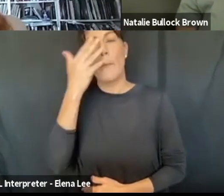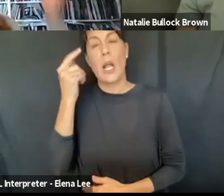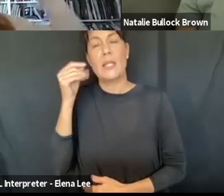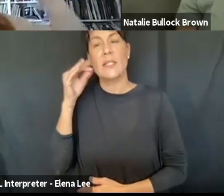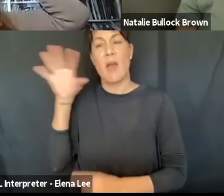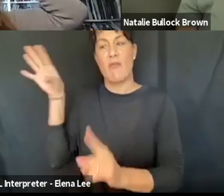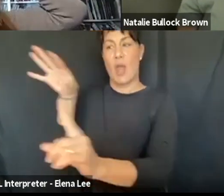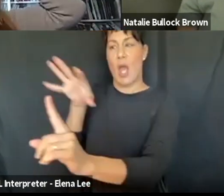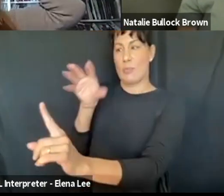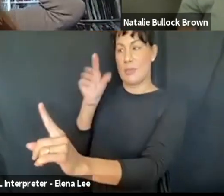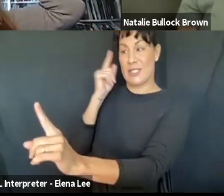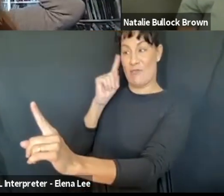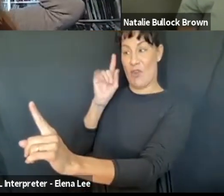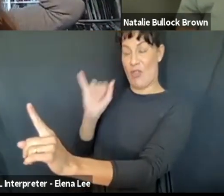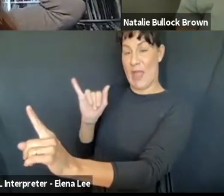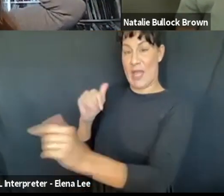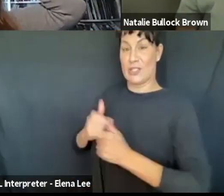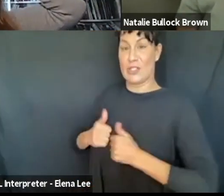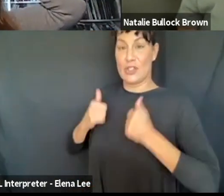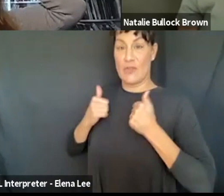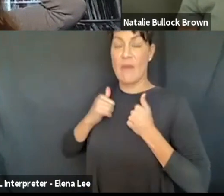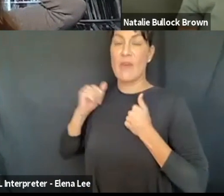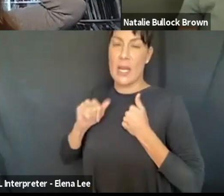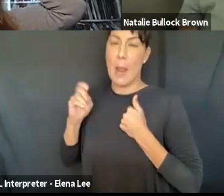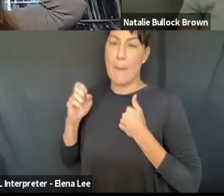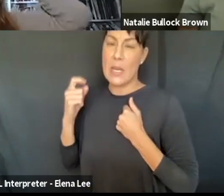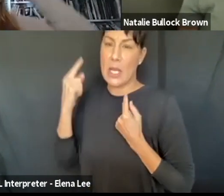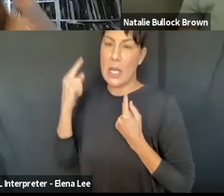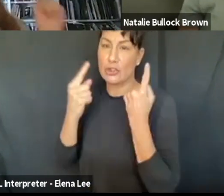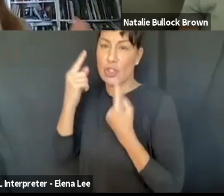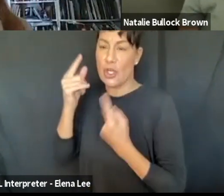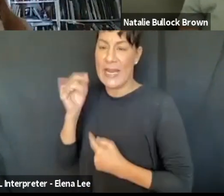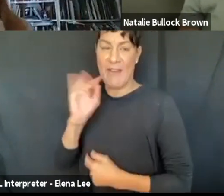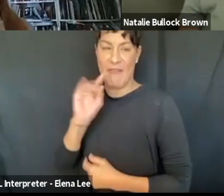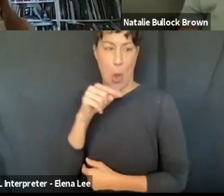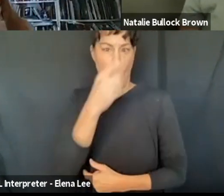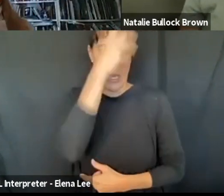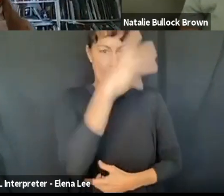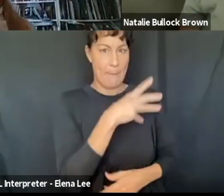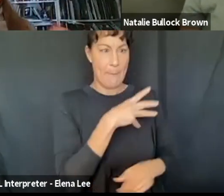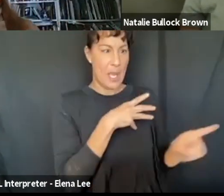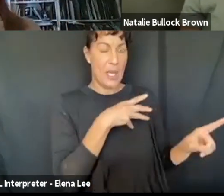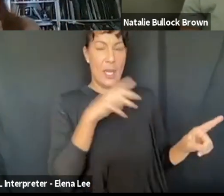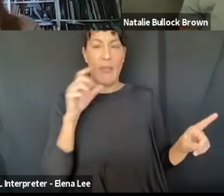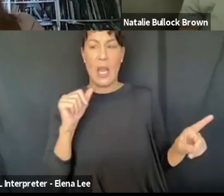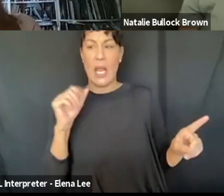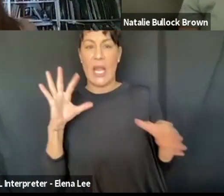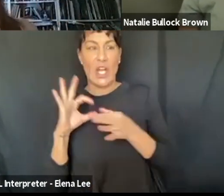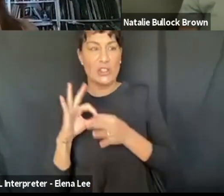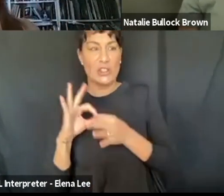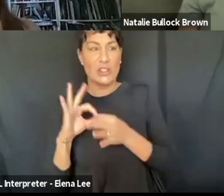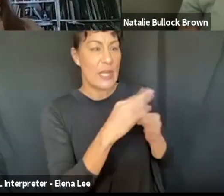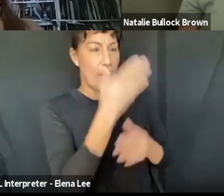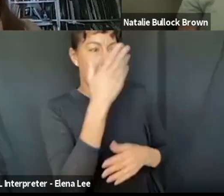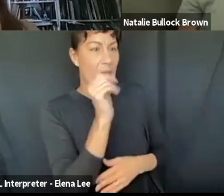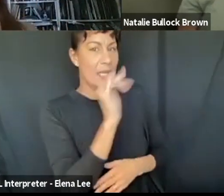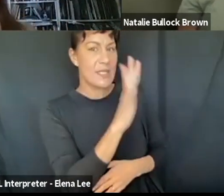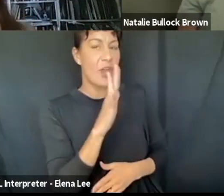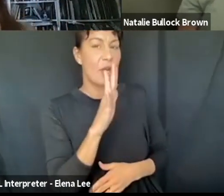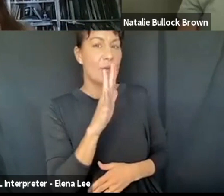can be concerning if there's only men in the room, they could associate men, just their gender or identity by,